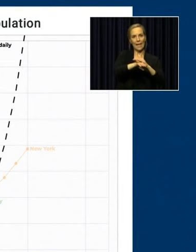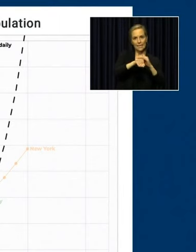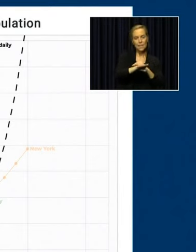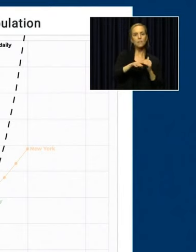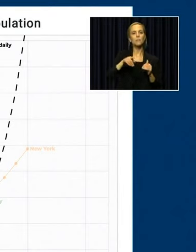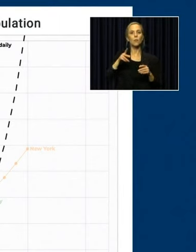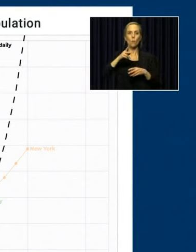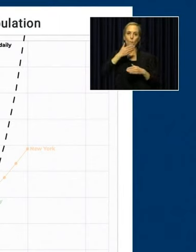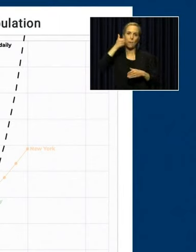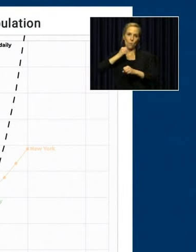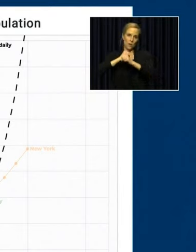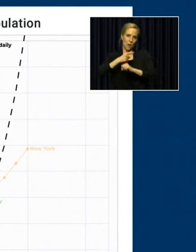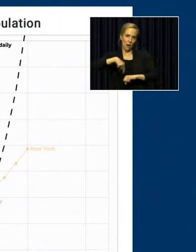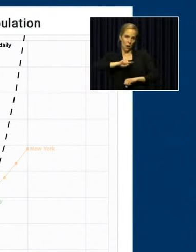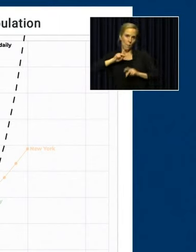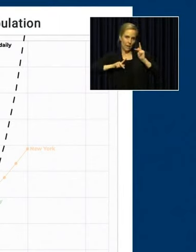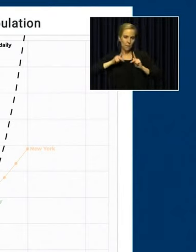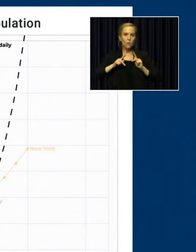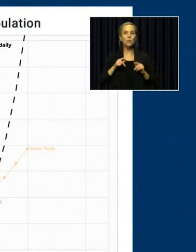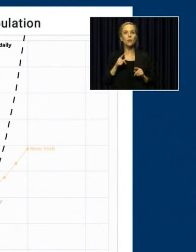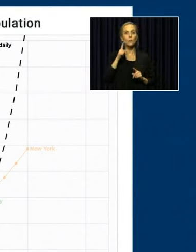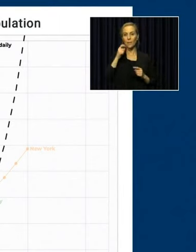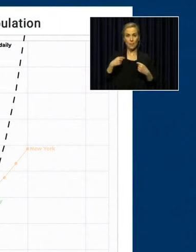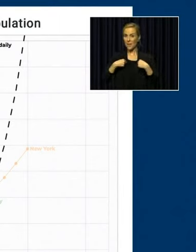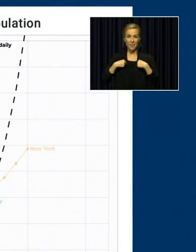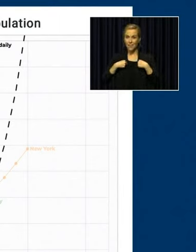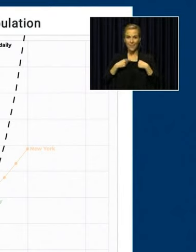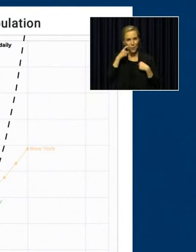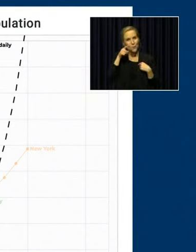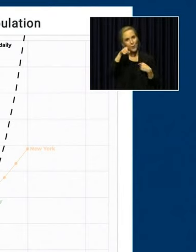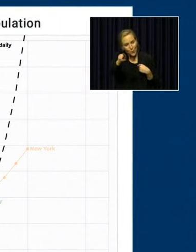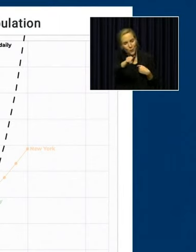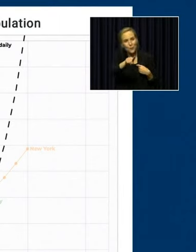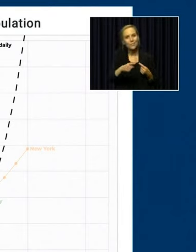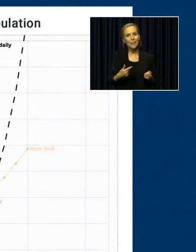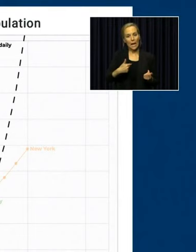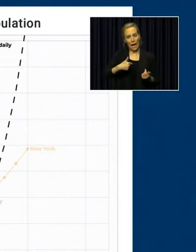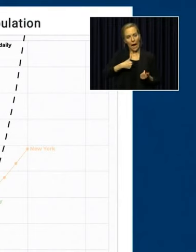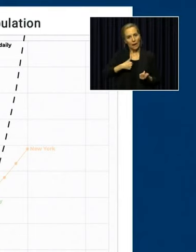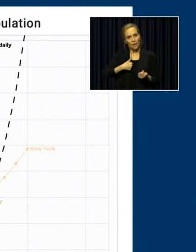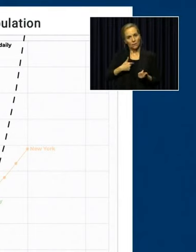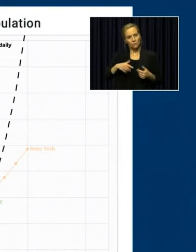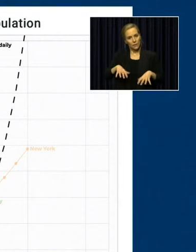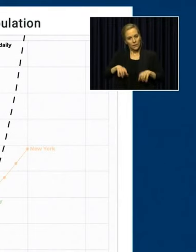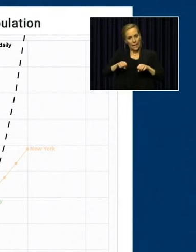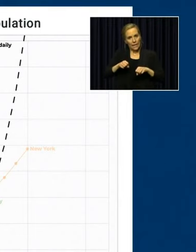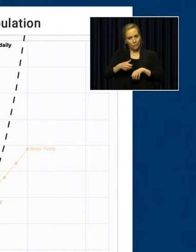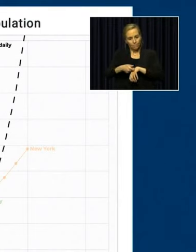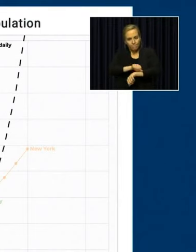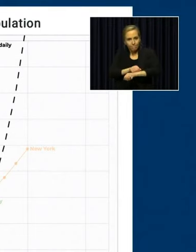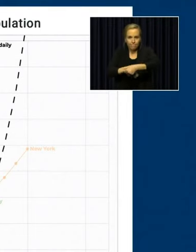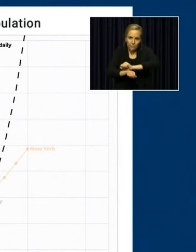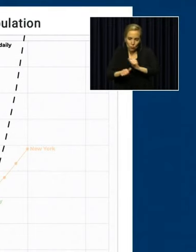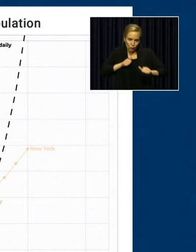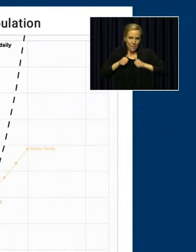SO THIS IS A PUBLICALLY AVAILABLE WEBSITE. I PUT THE WEBSITE AT THE BOTTOM SO YOU CAN FIND THIS IF YOU WANT.